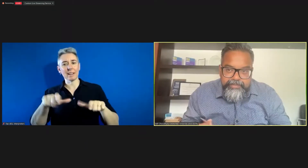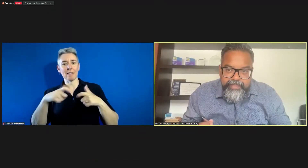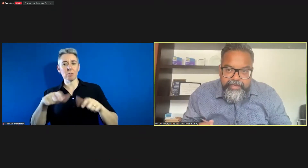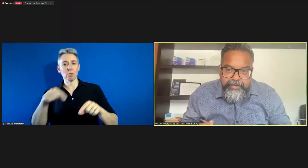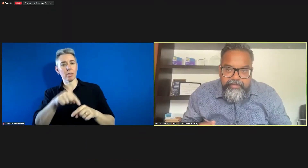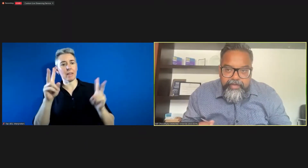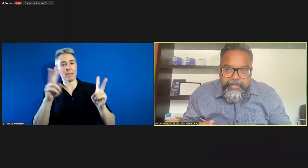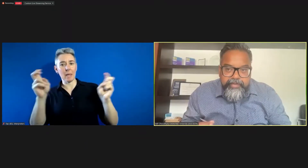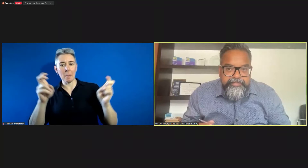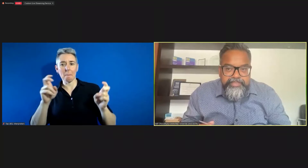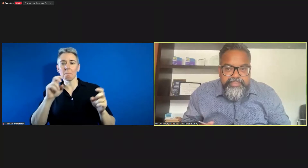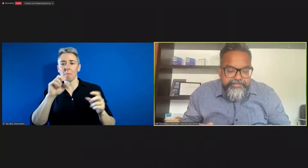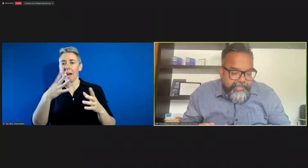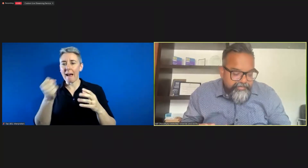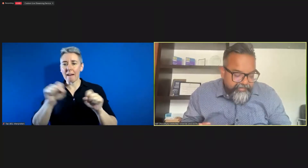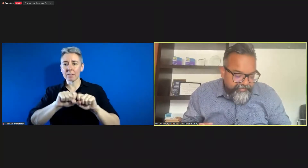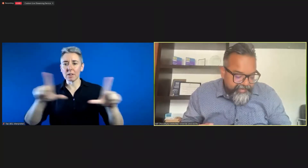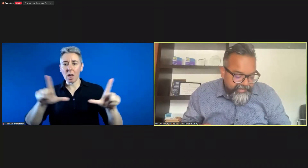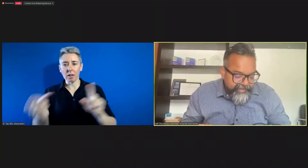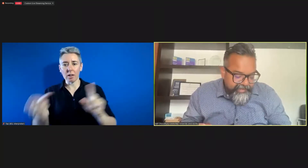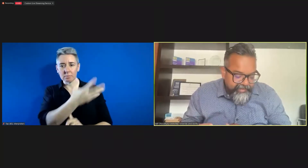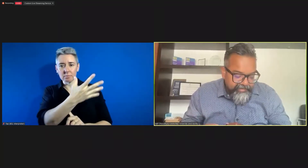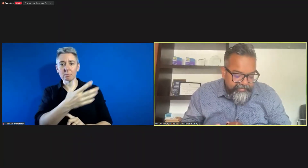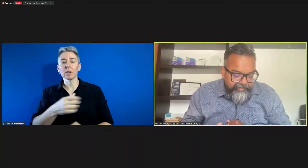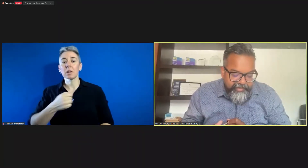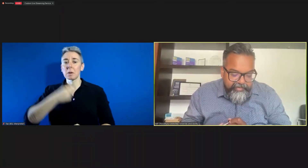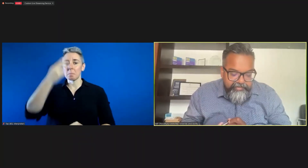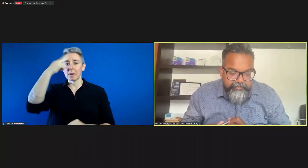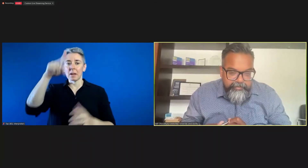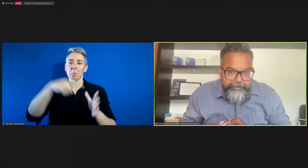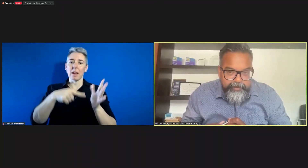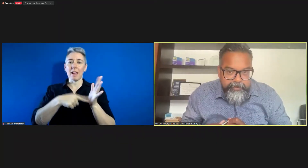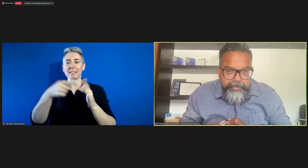slides now. My name is Atif Choudhury. I'm from D&A or some of you may know us already, I'm sure.